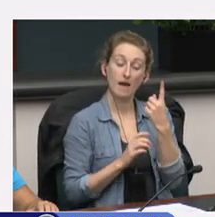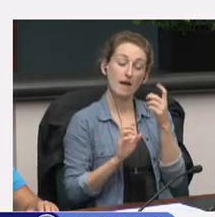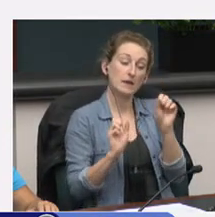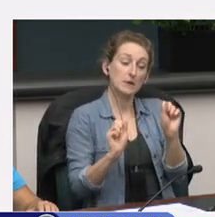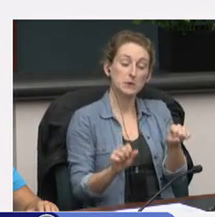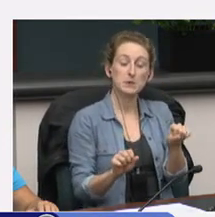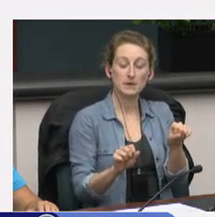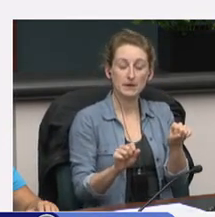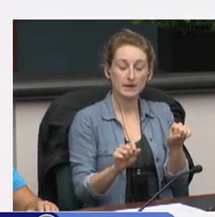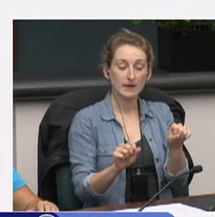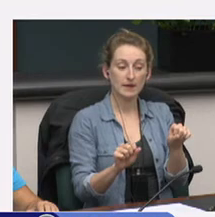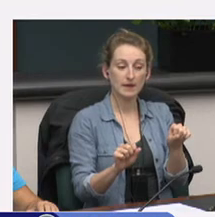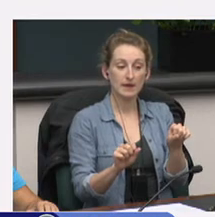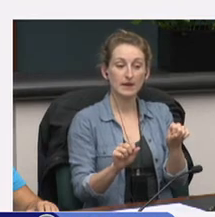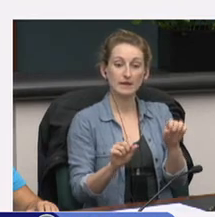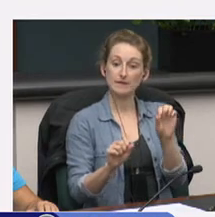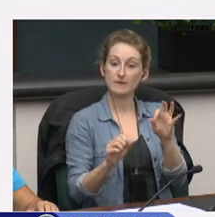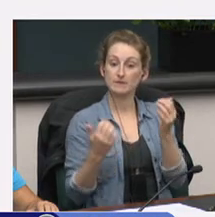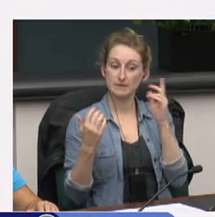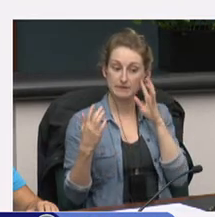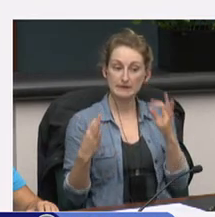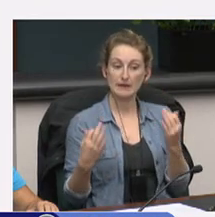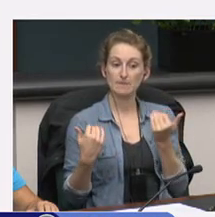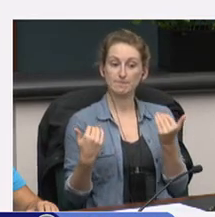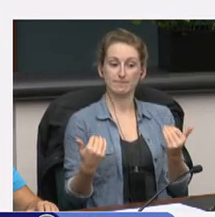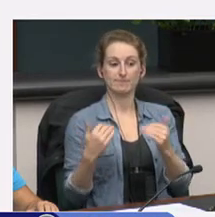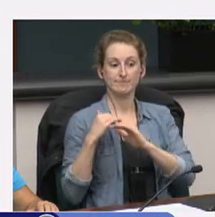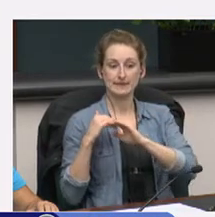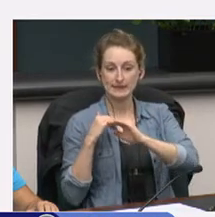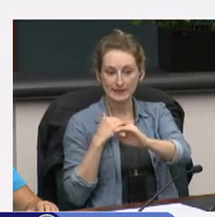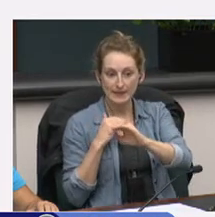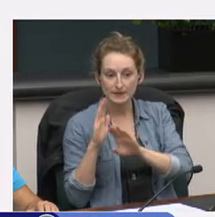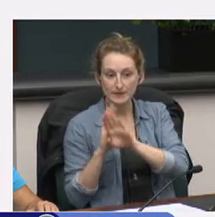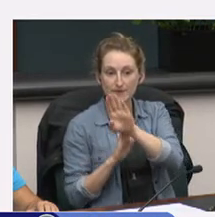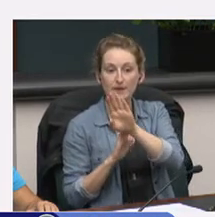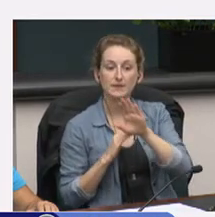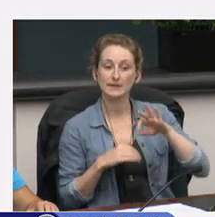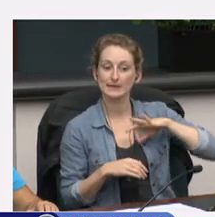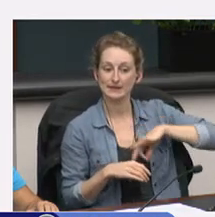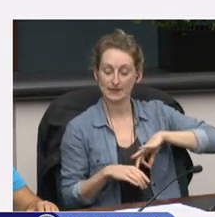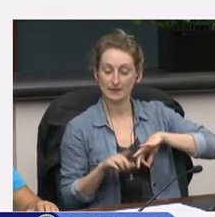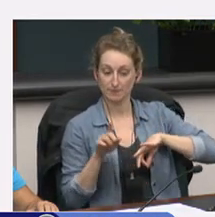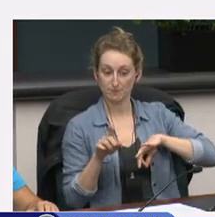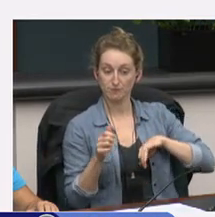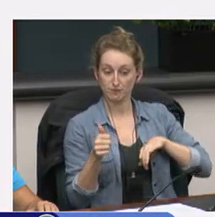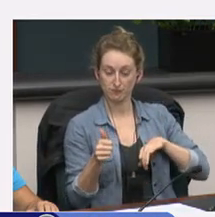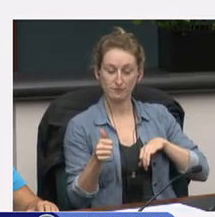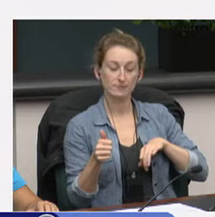sustainable development incentive option one there's a six criteria and if you